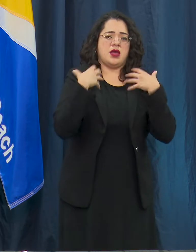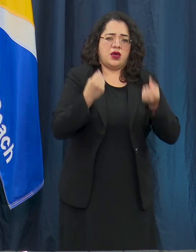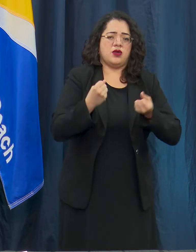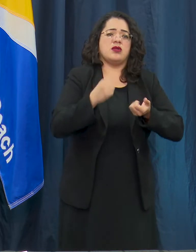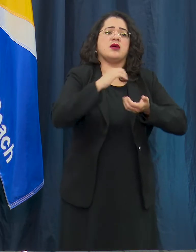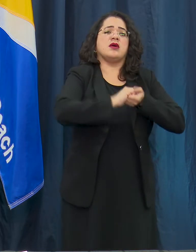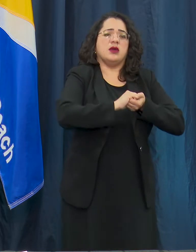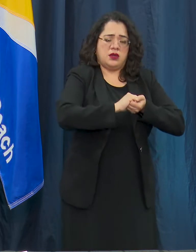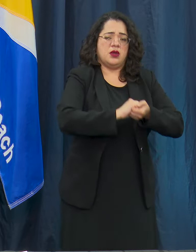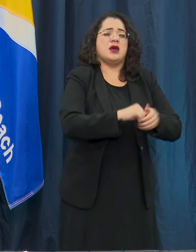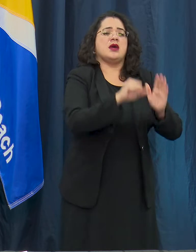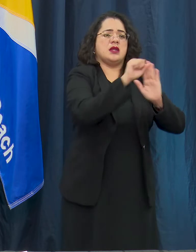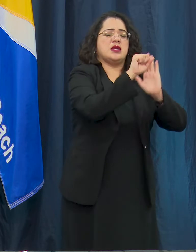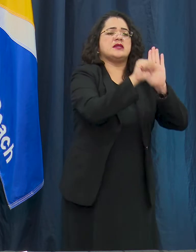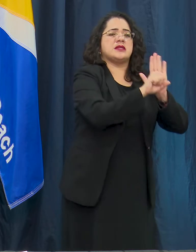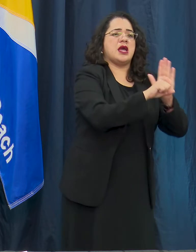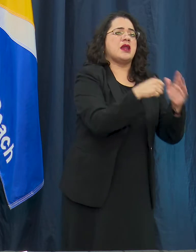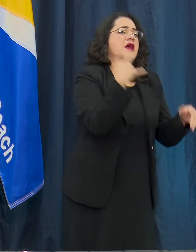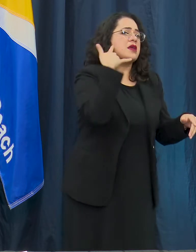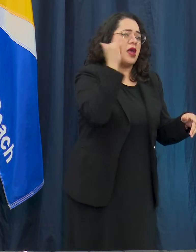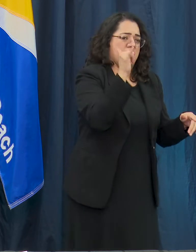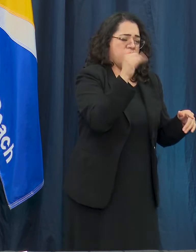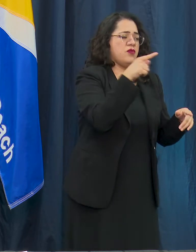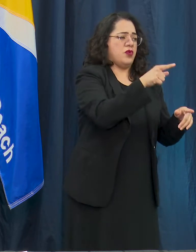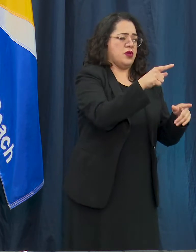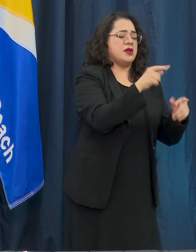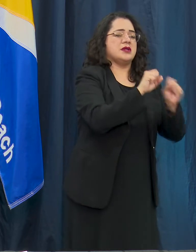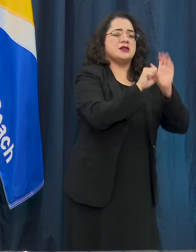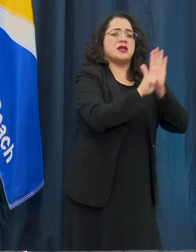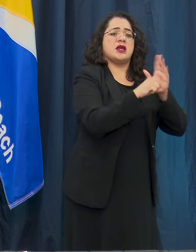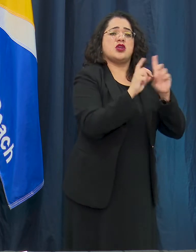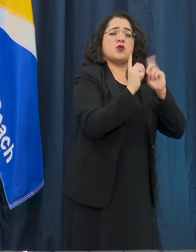State of California, the State Department of Health, and the Governor's orders as it